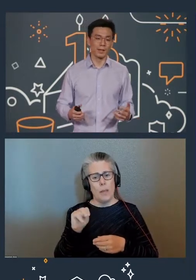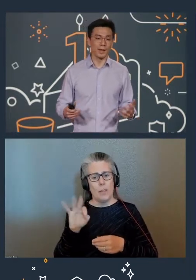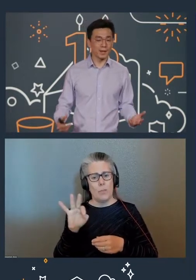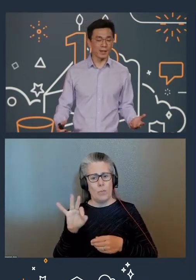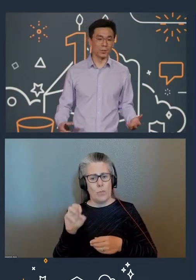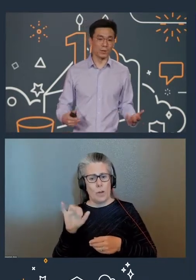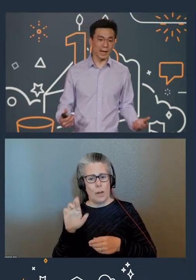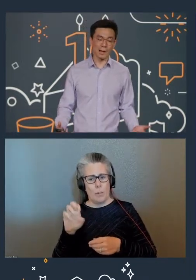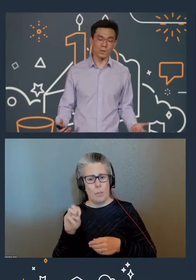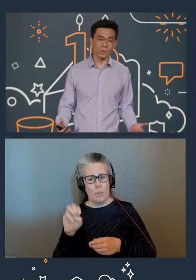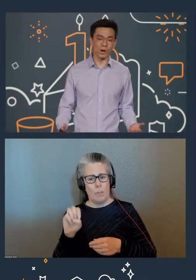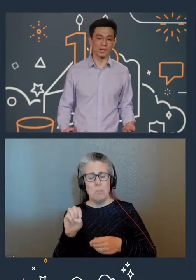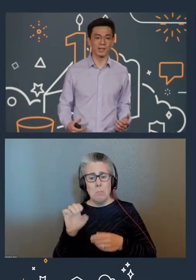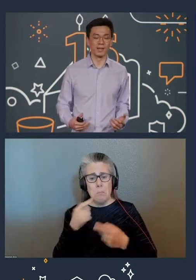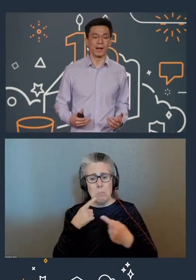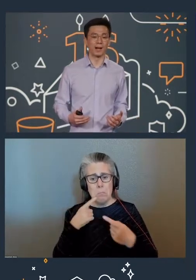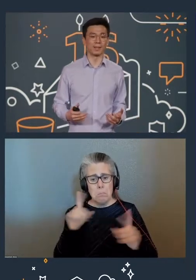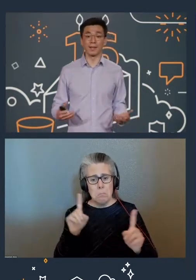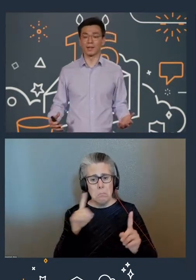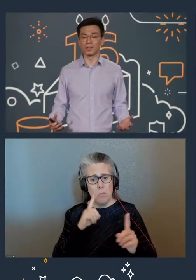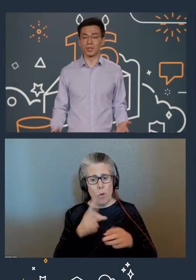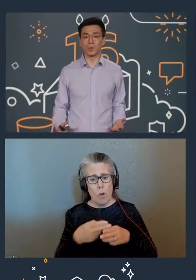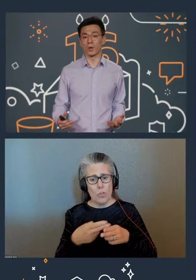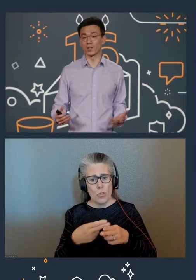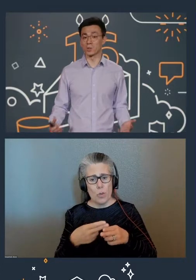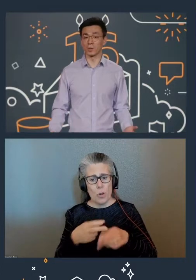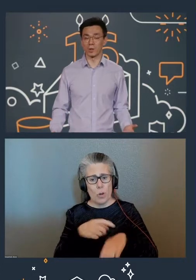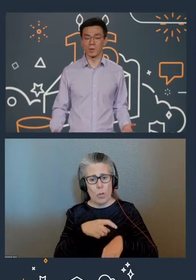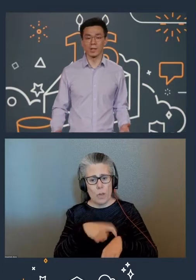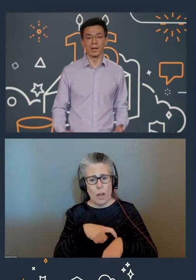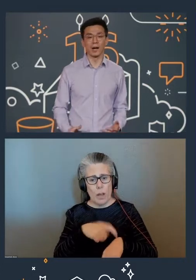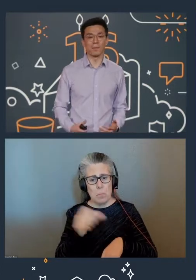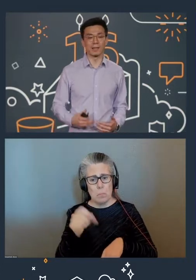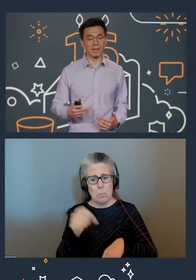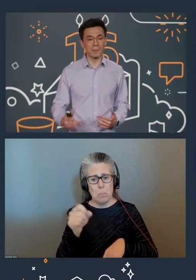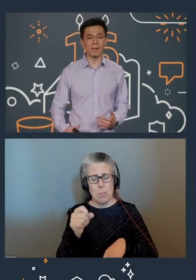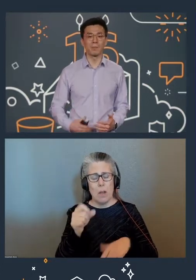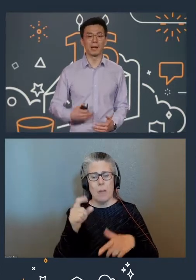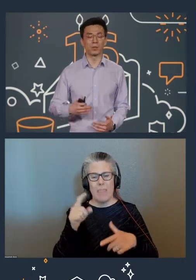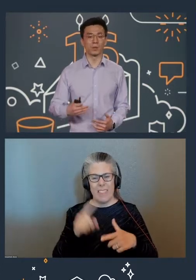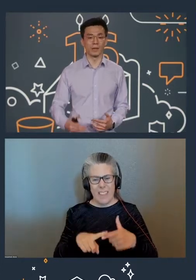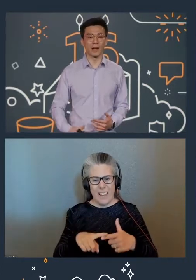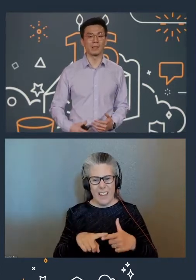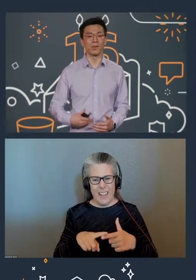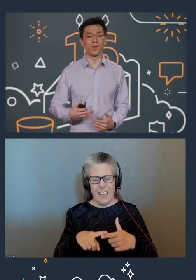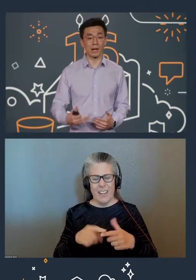And then what happened was data continued to explode as company began to realize the value of data